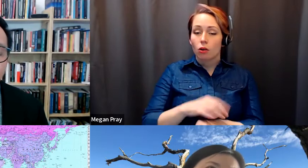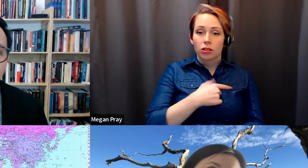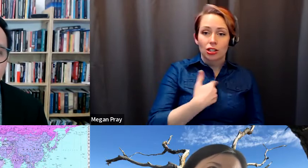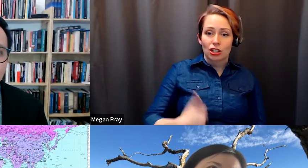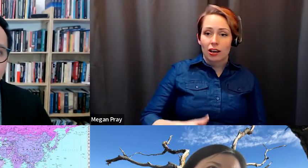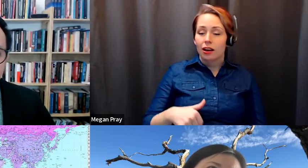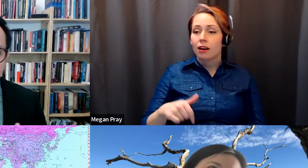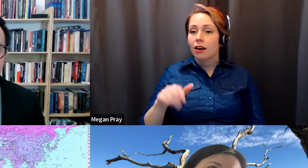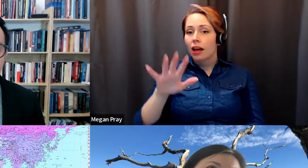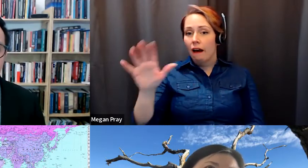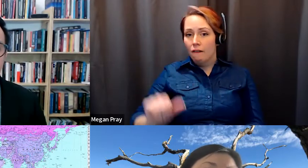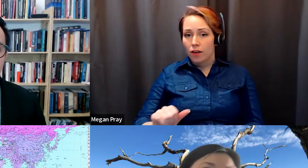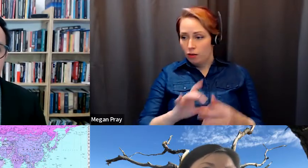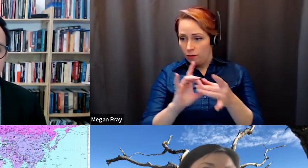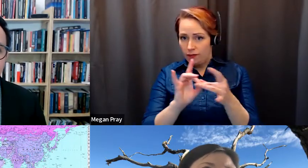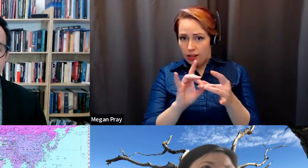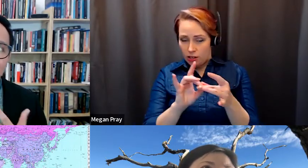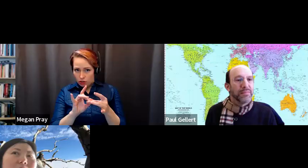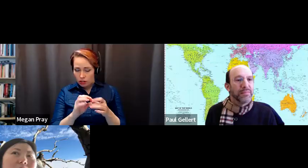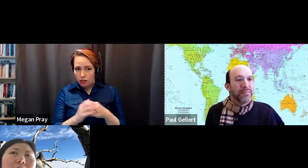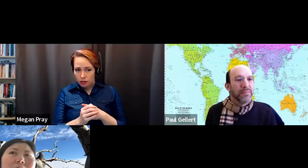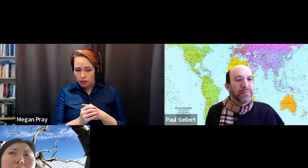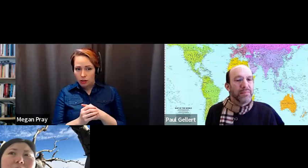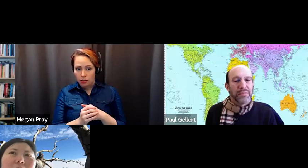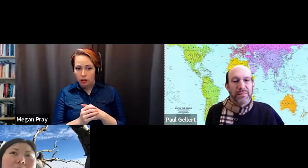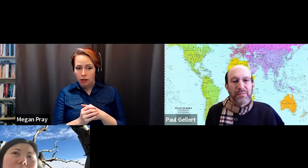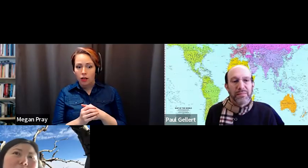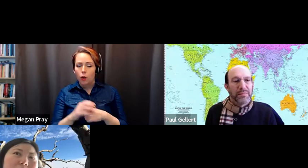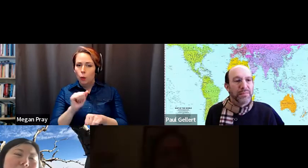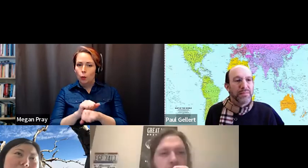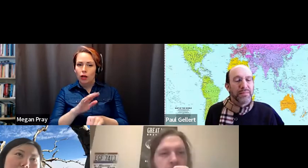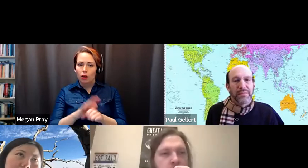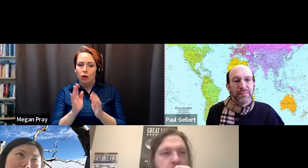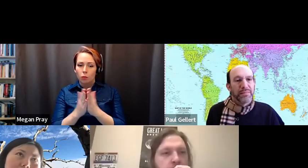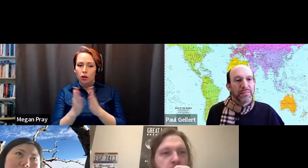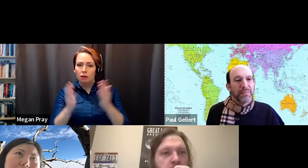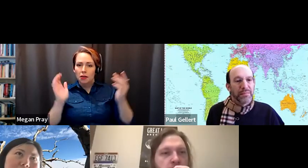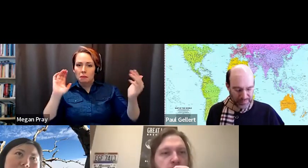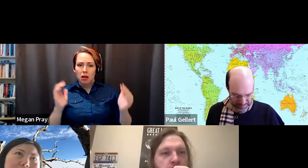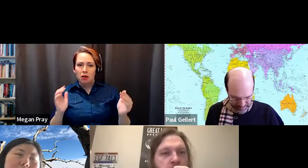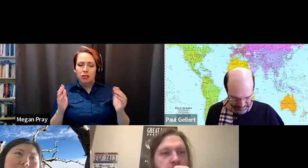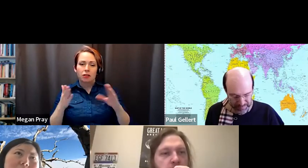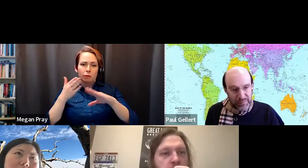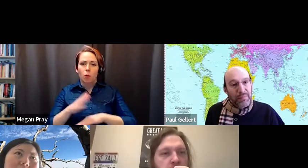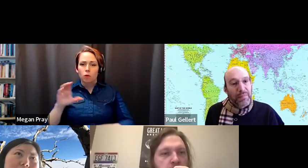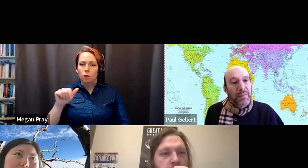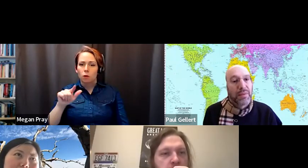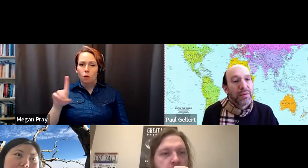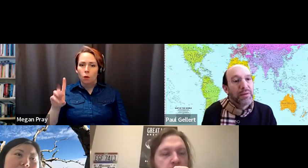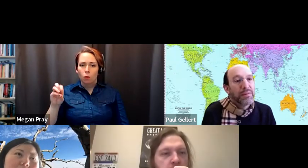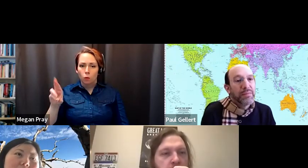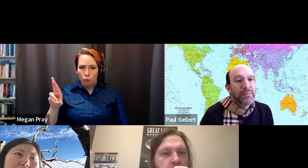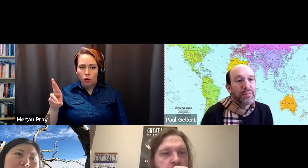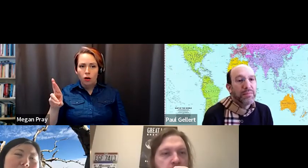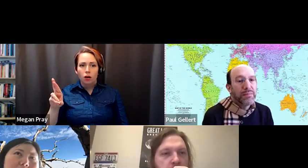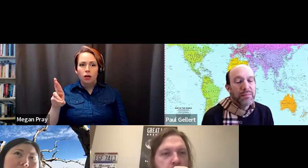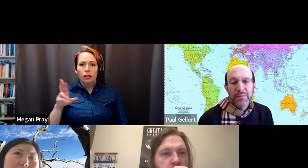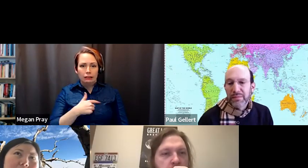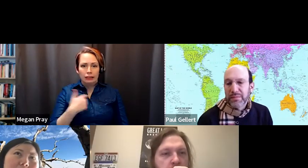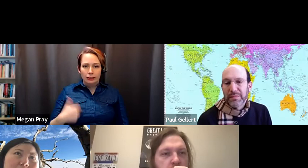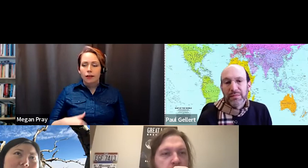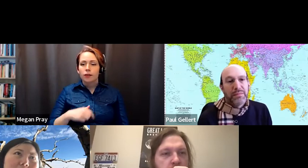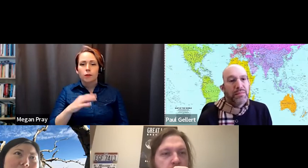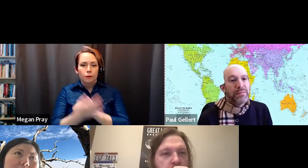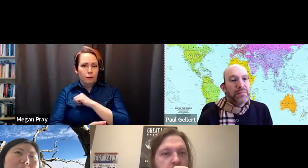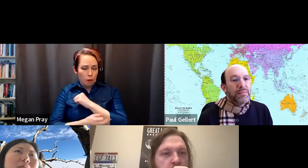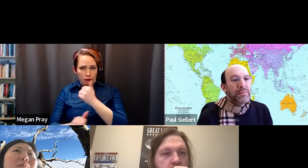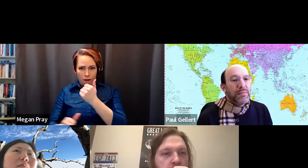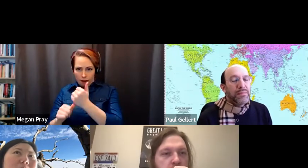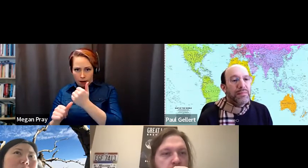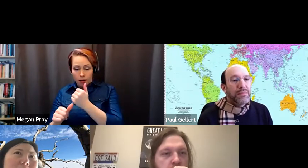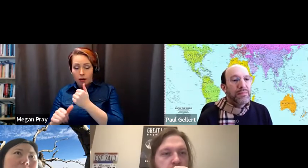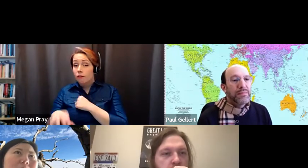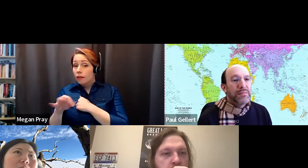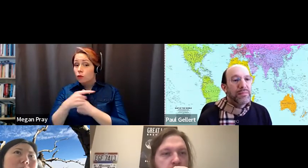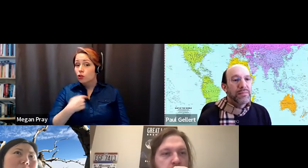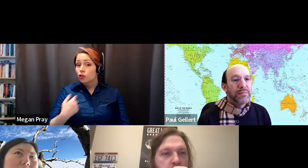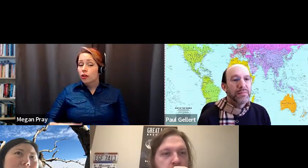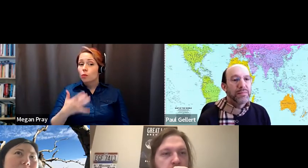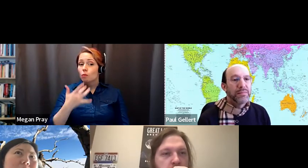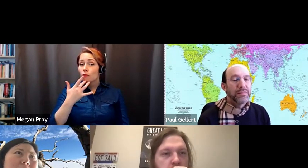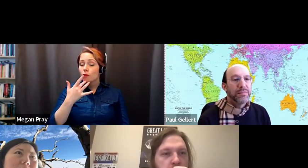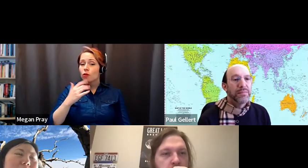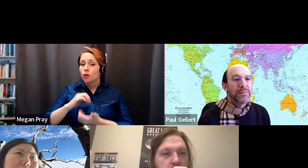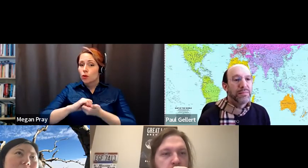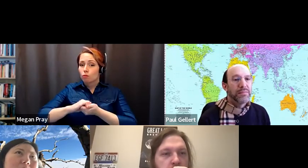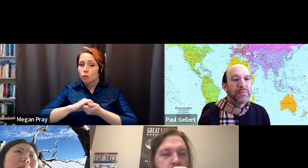Salvador Santino Regilme: And we're planning a book about basically a comparison of post cold war Chinese and United States foreign aid, what I would be found out was that basically China prefers to cooperate more with state actors.